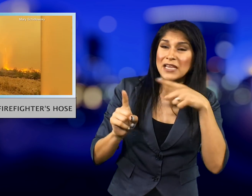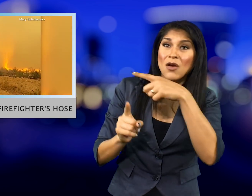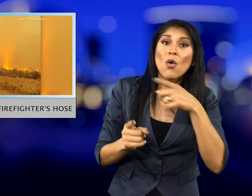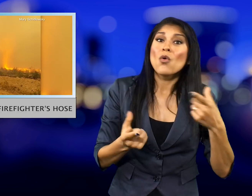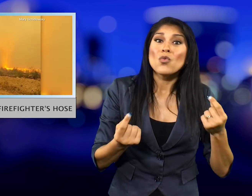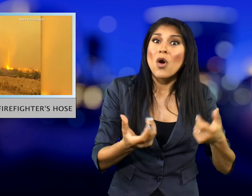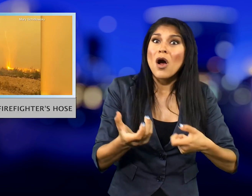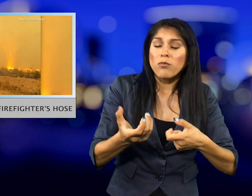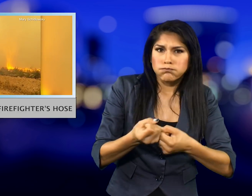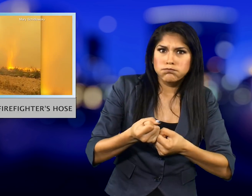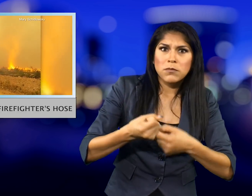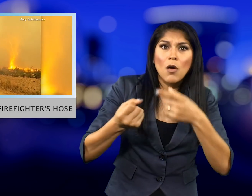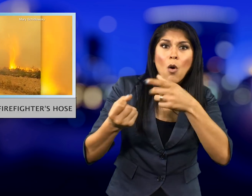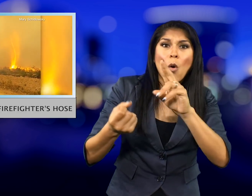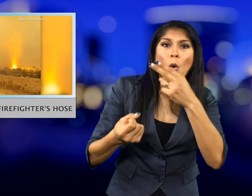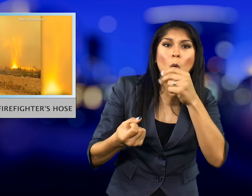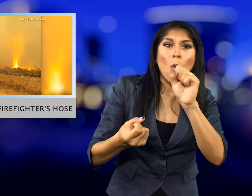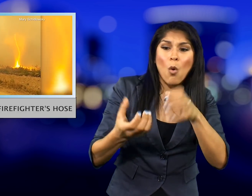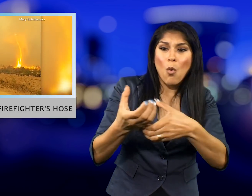their hose.